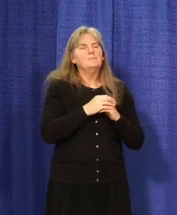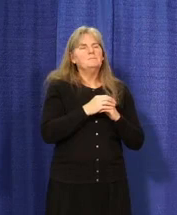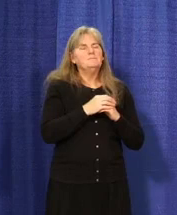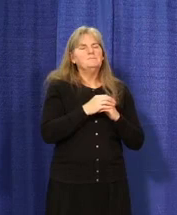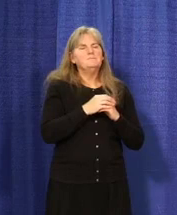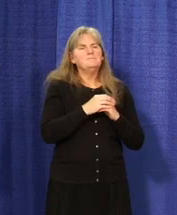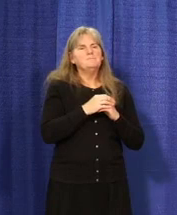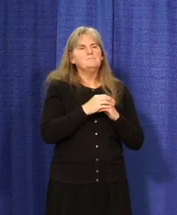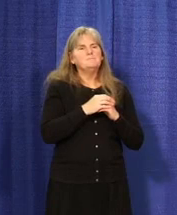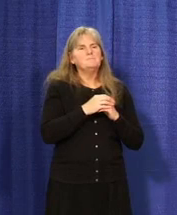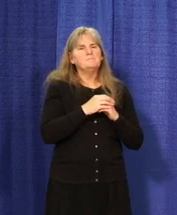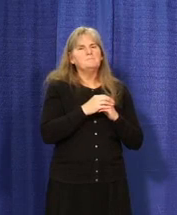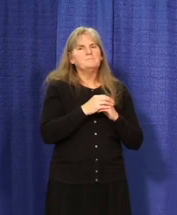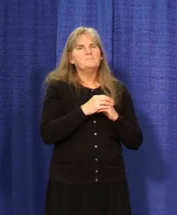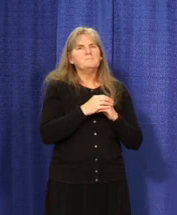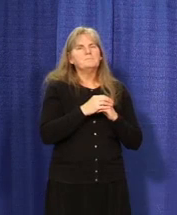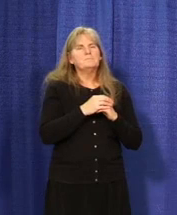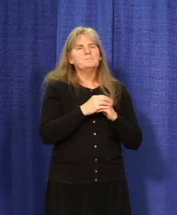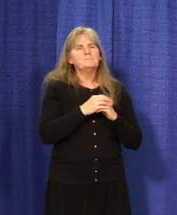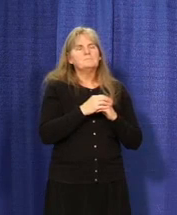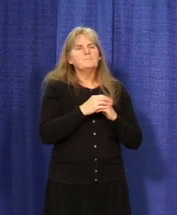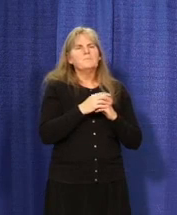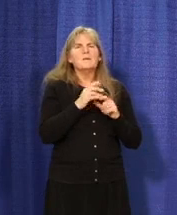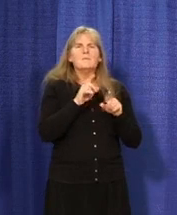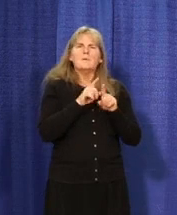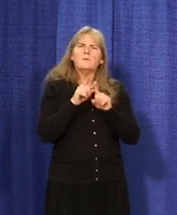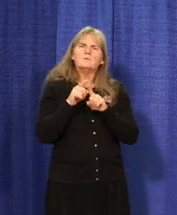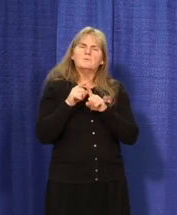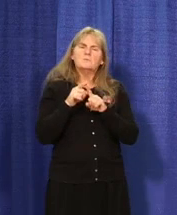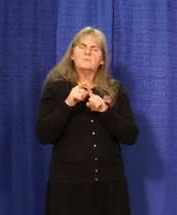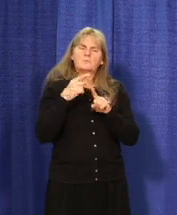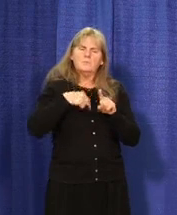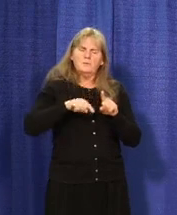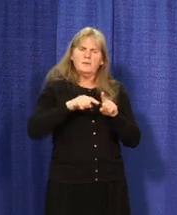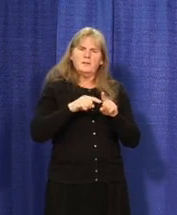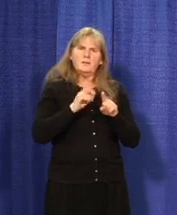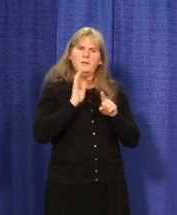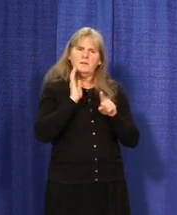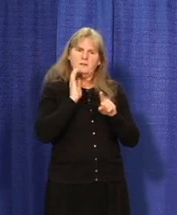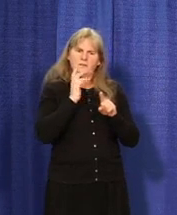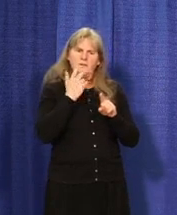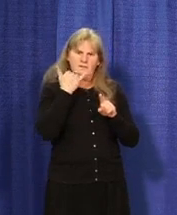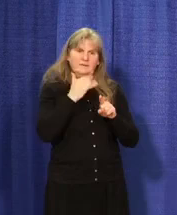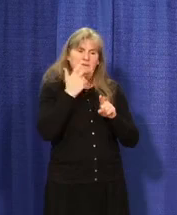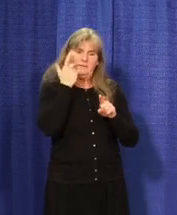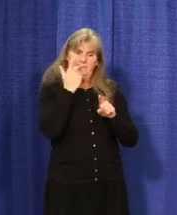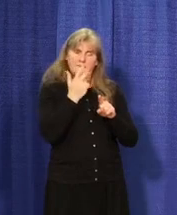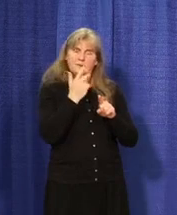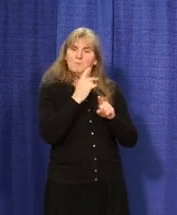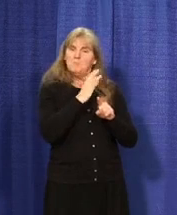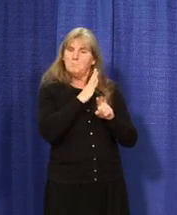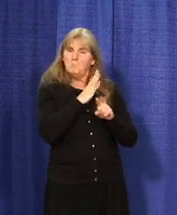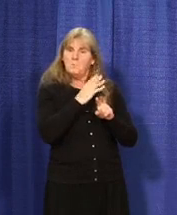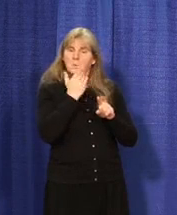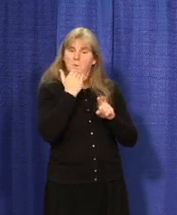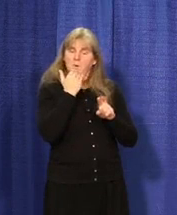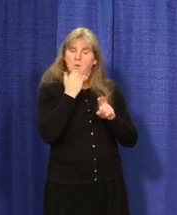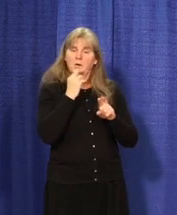what is sent out. We are continuing to see very good turnarounds for our BC